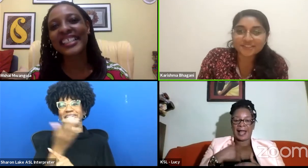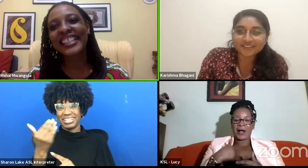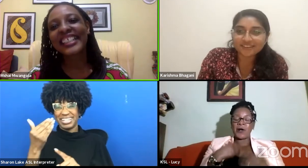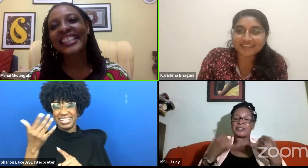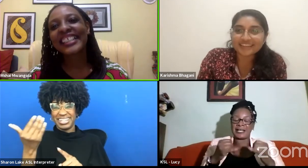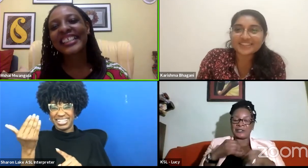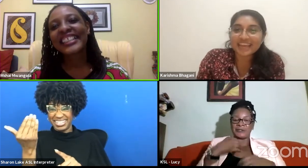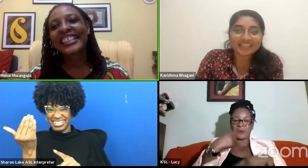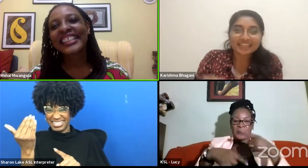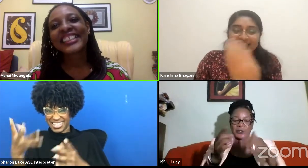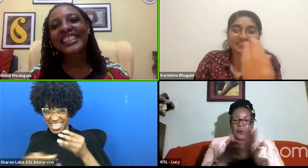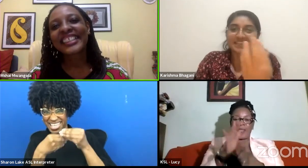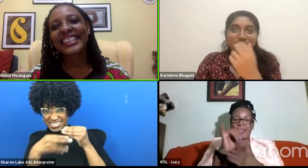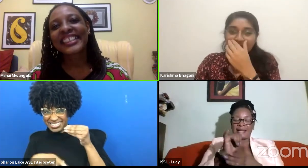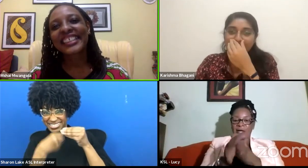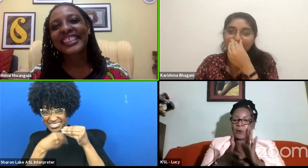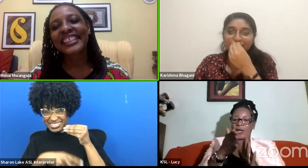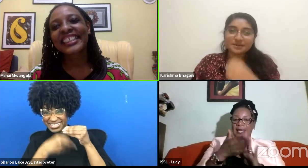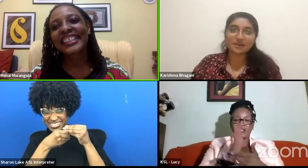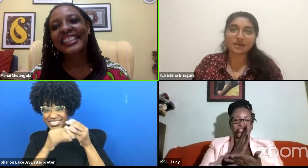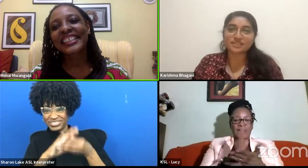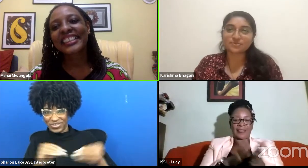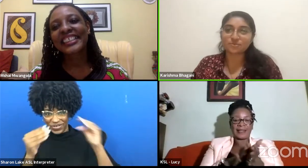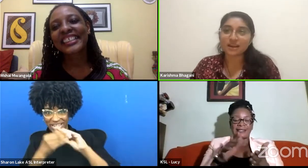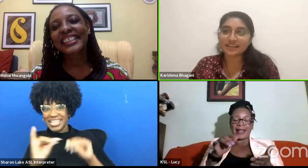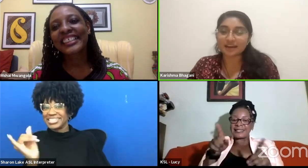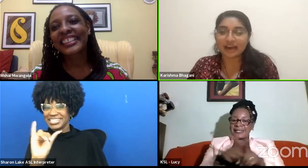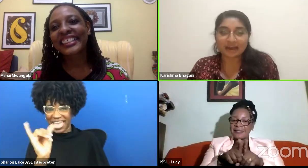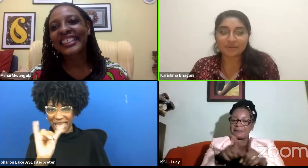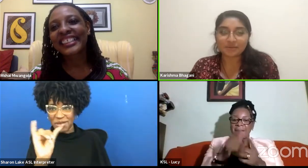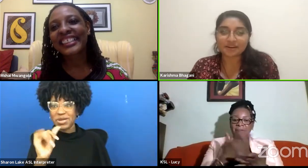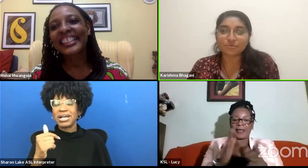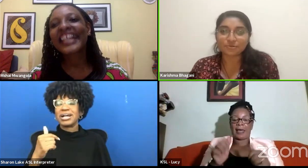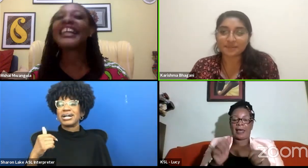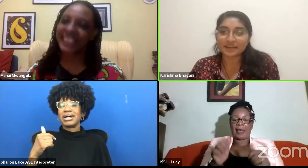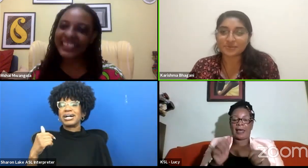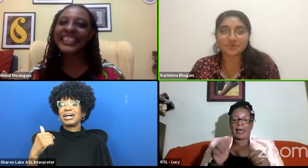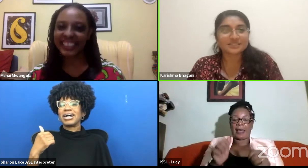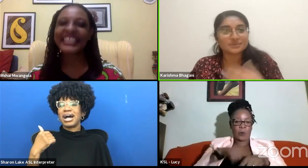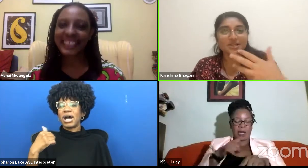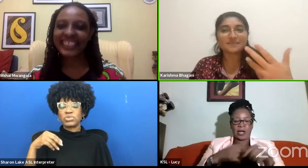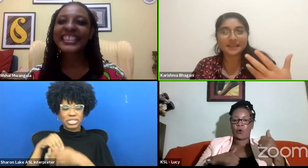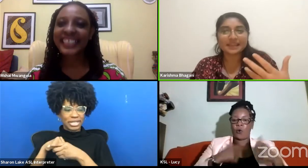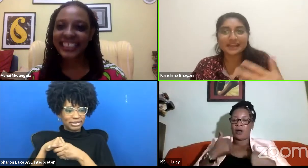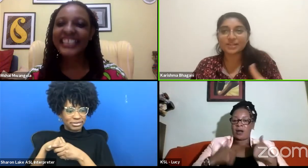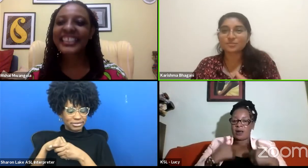really quick and share that the same thing happened to me when I was in Rwanda. We were in a room and we were sometimes speaking in English